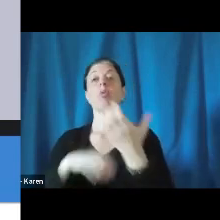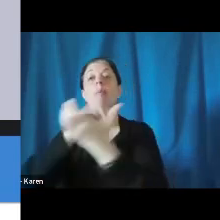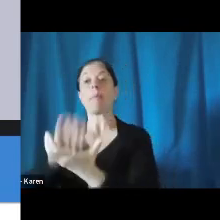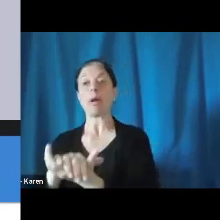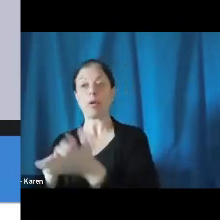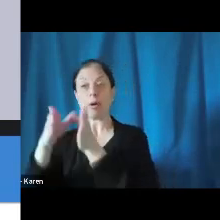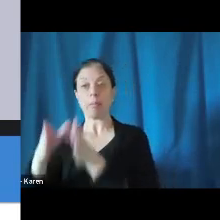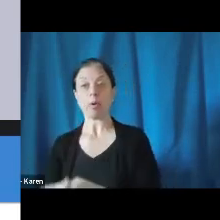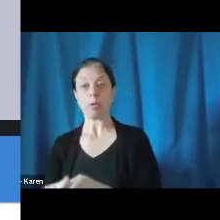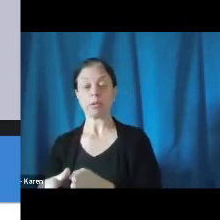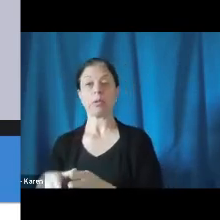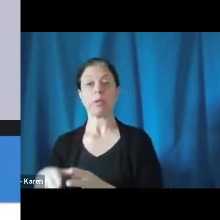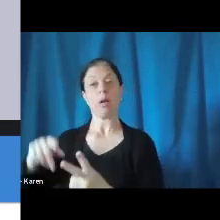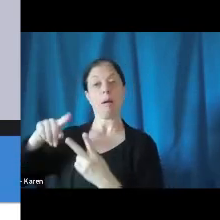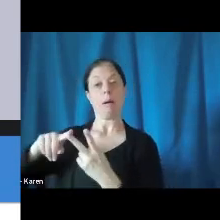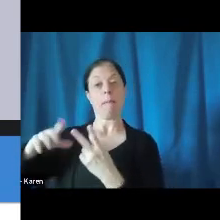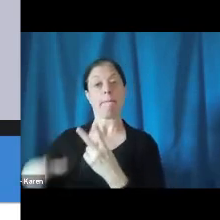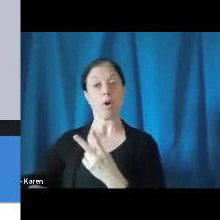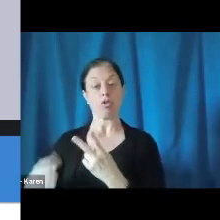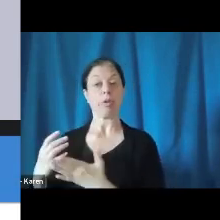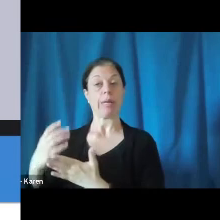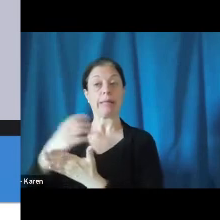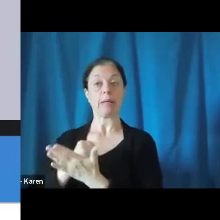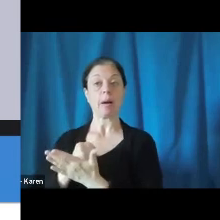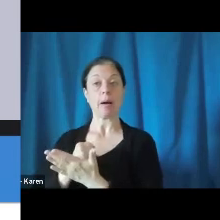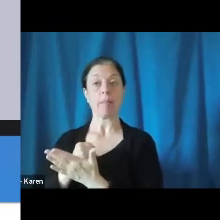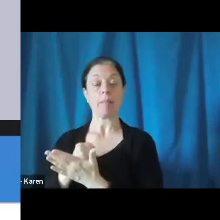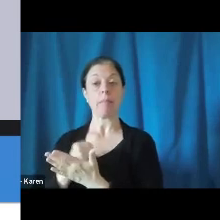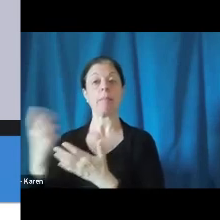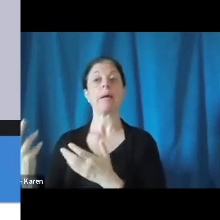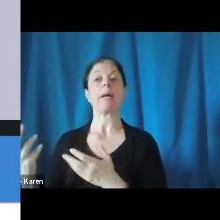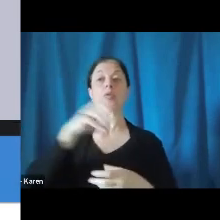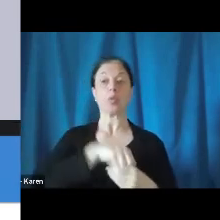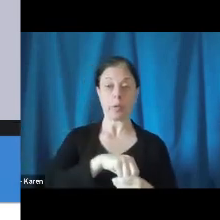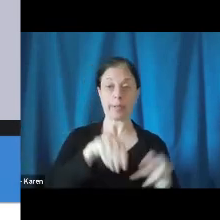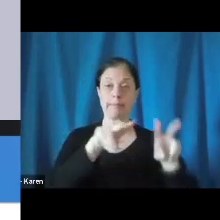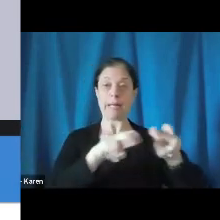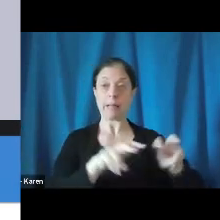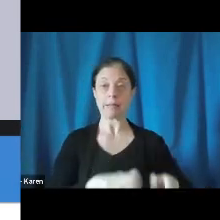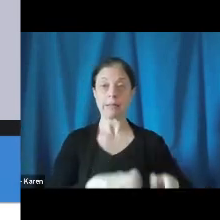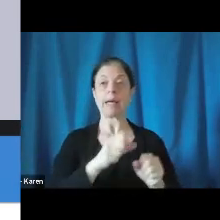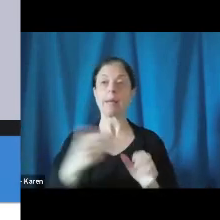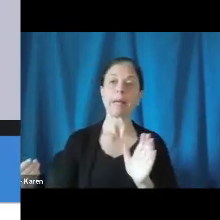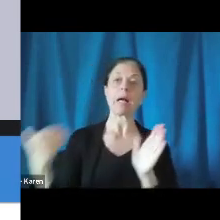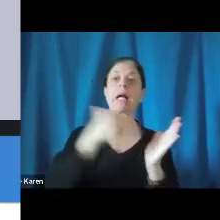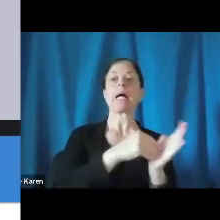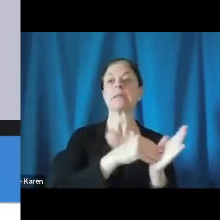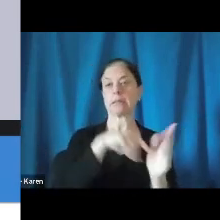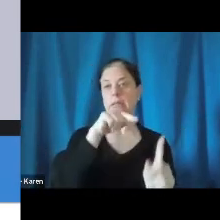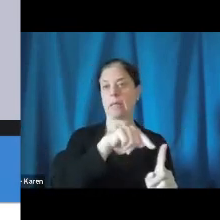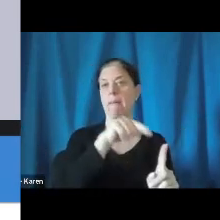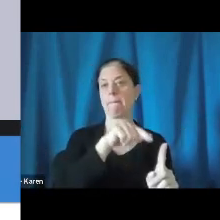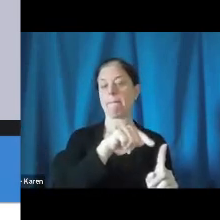receive Medicaid or Social Security income, that when you marry someone, and they are -- and their partner's income